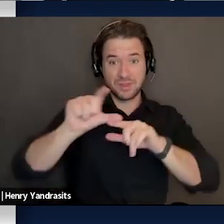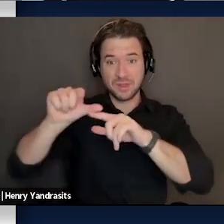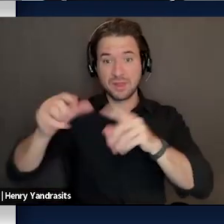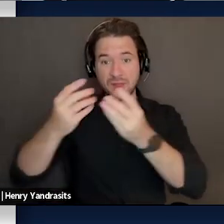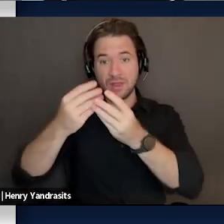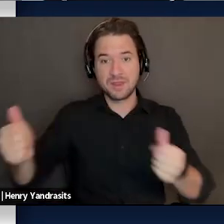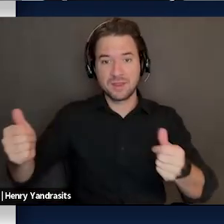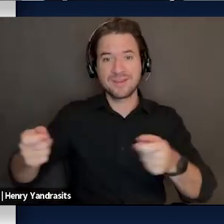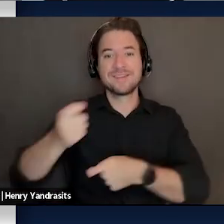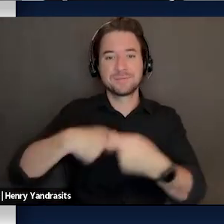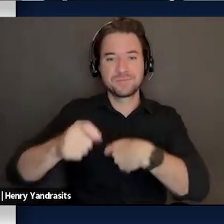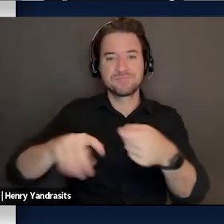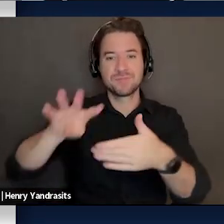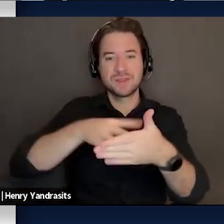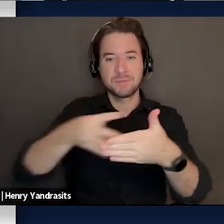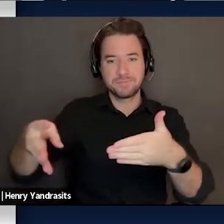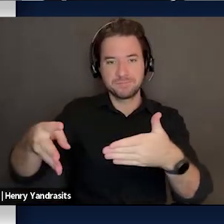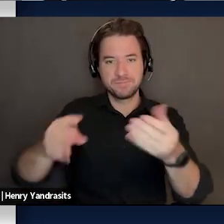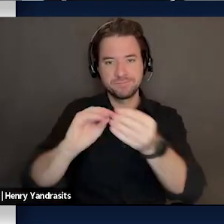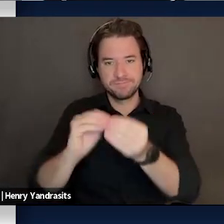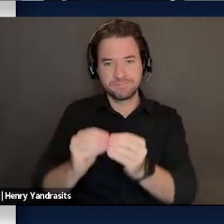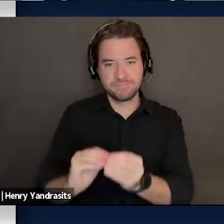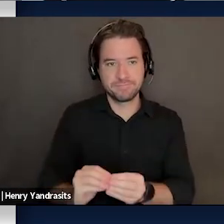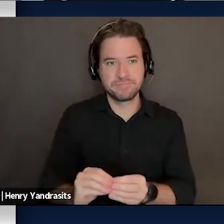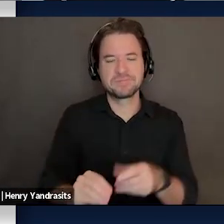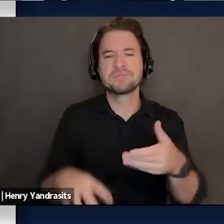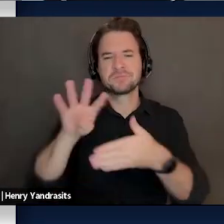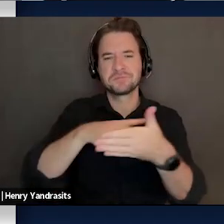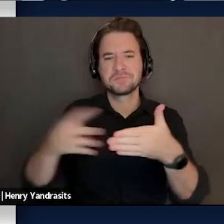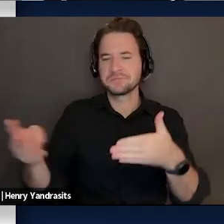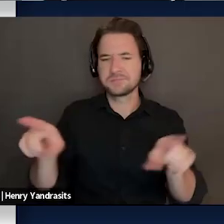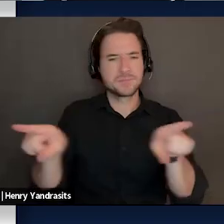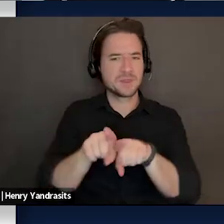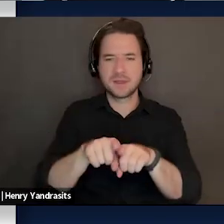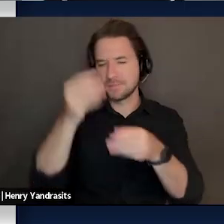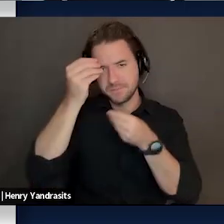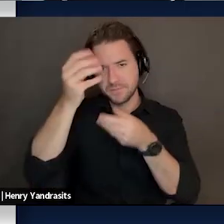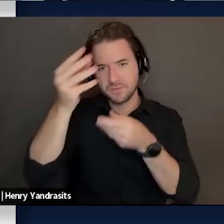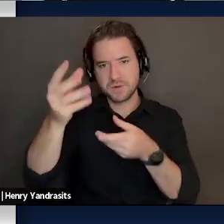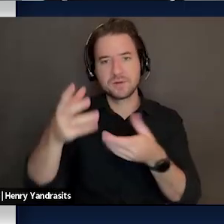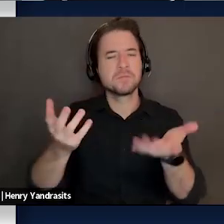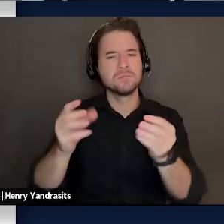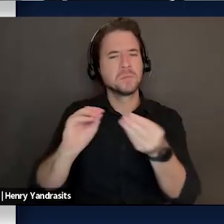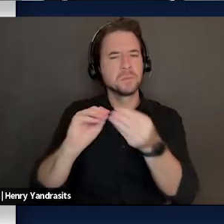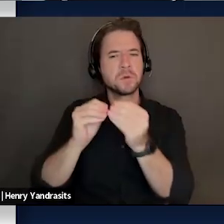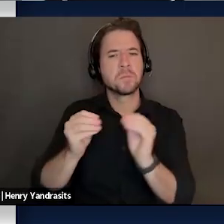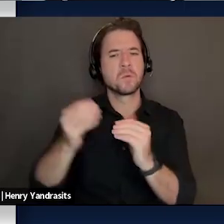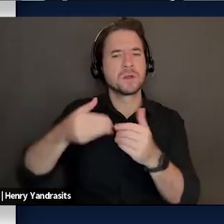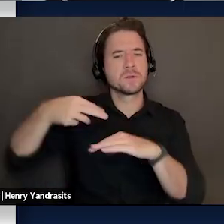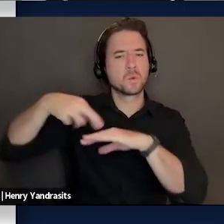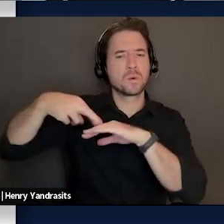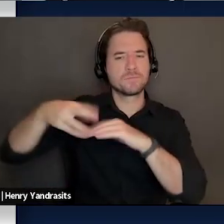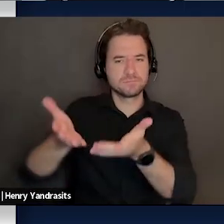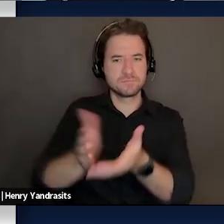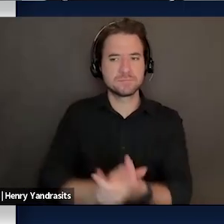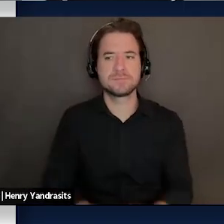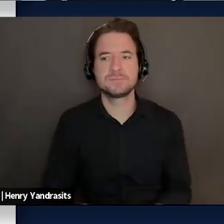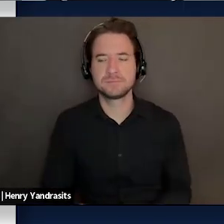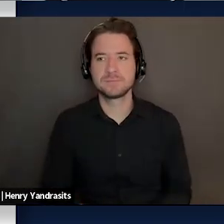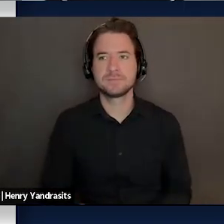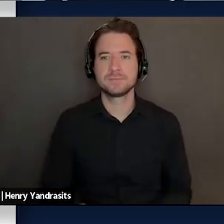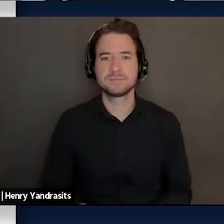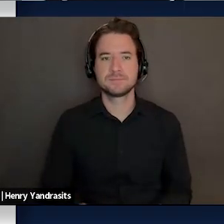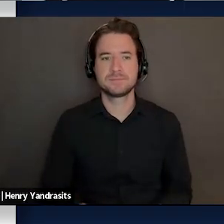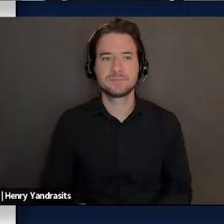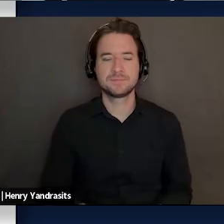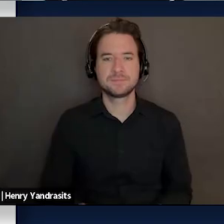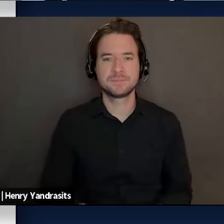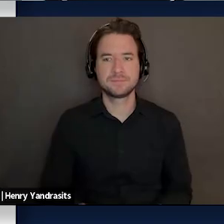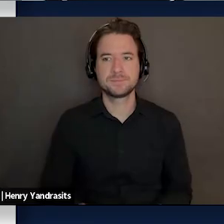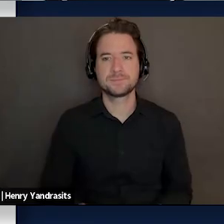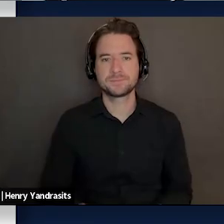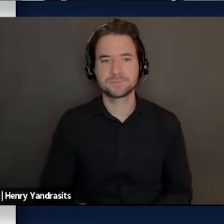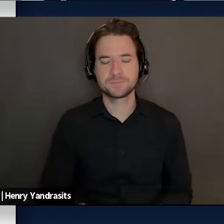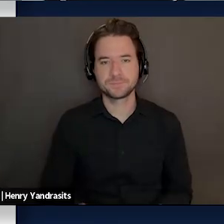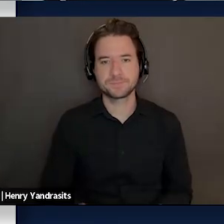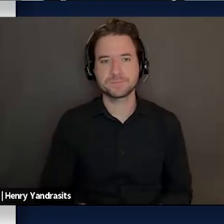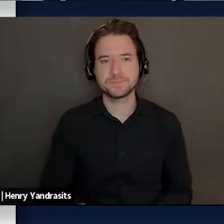into a table. And the table provides the same information as numbers for easier reference.